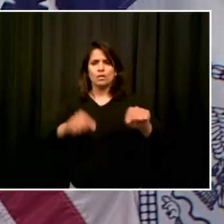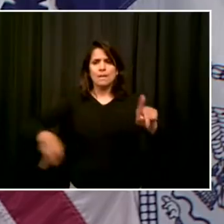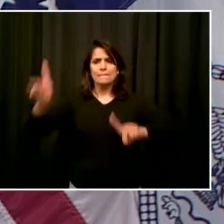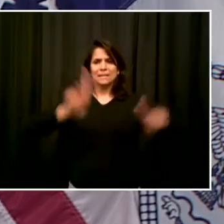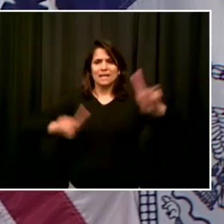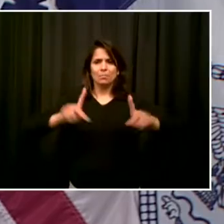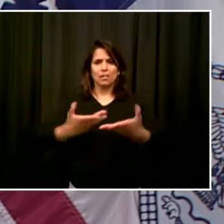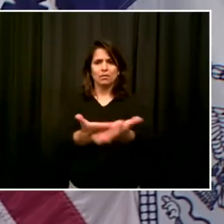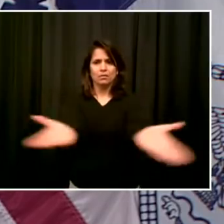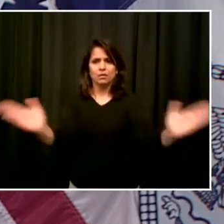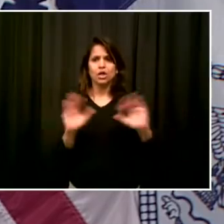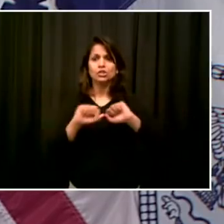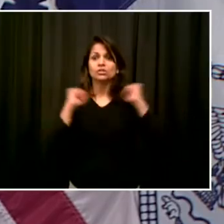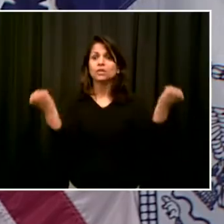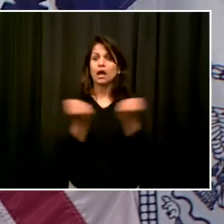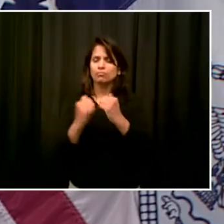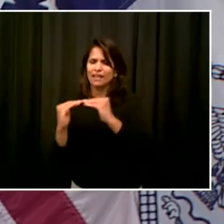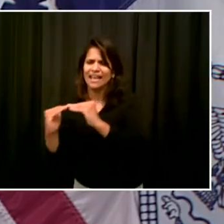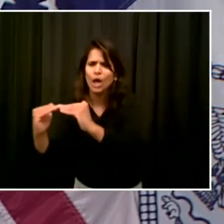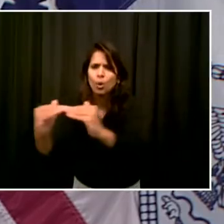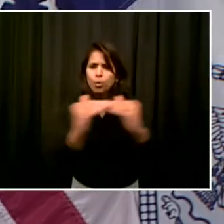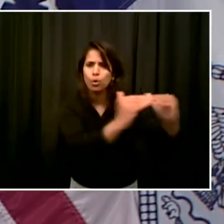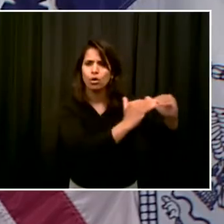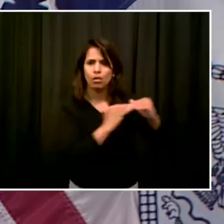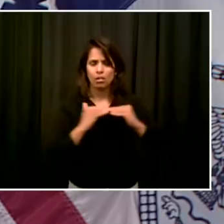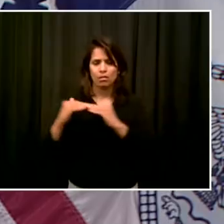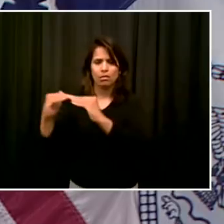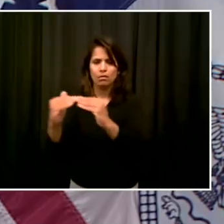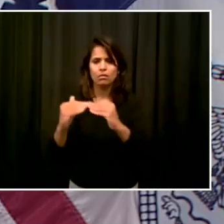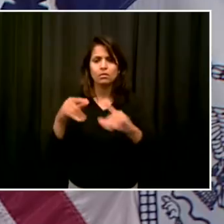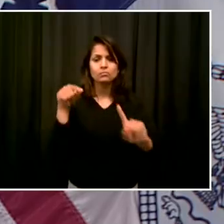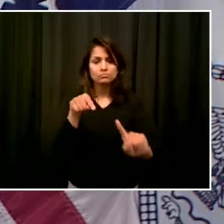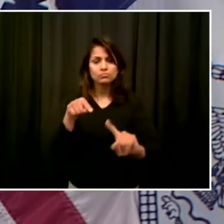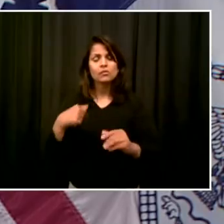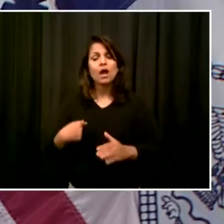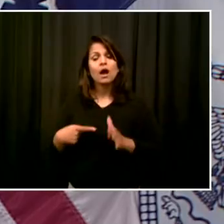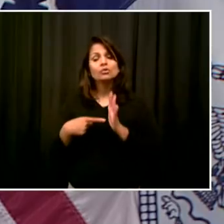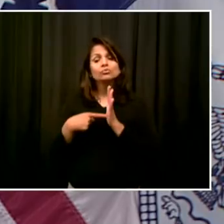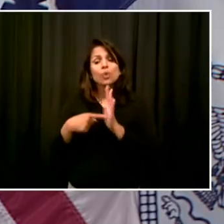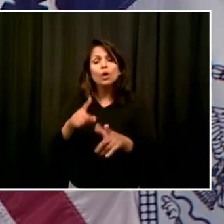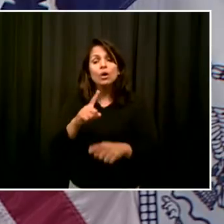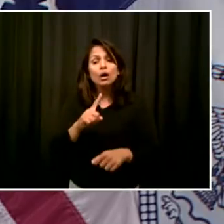PROGRESS. DOI IG NT WHEORK OF REFORM, IT HELPS US HEAL.